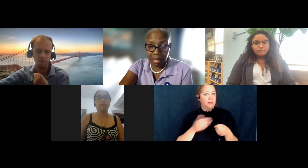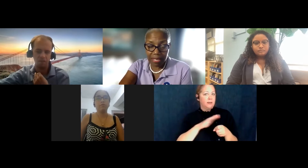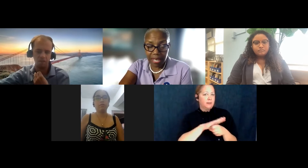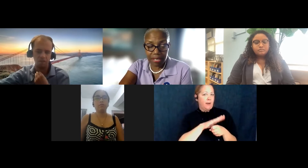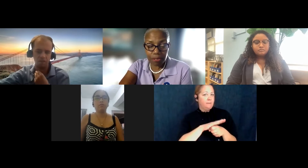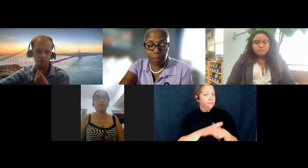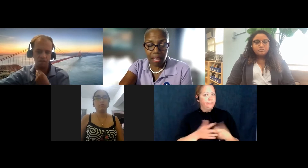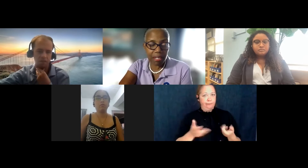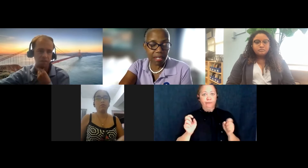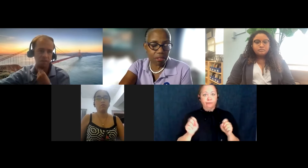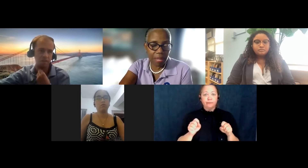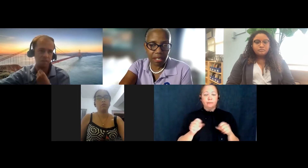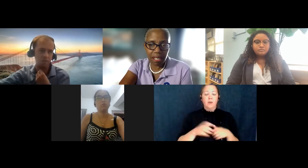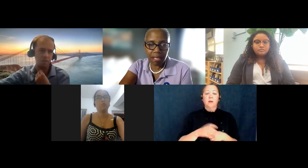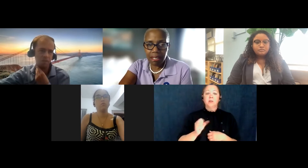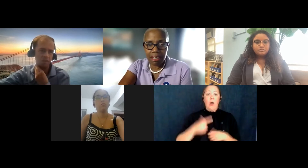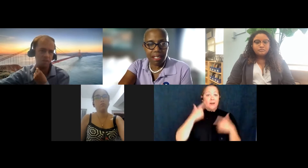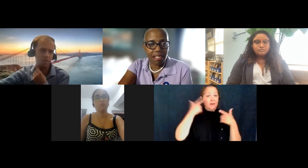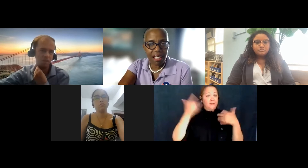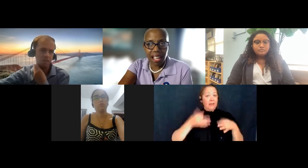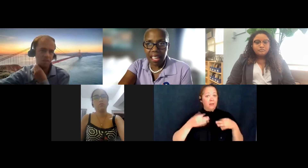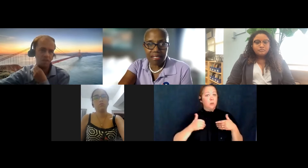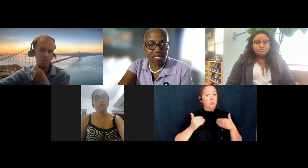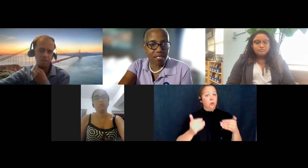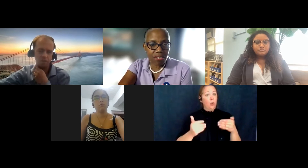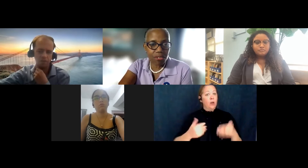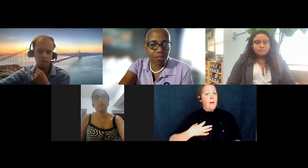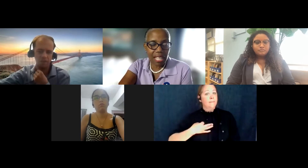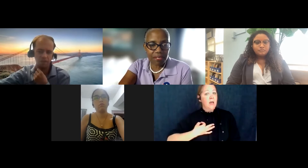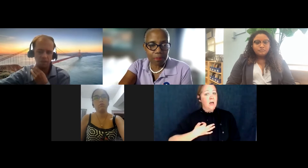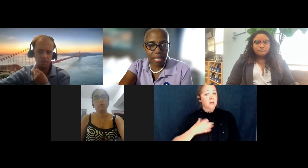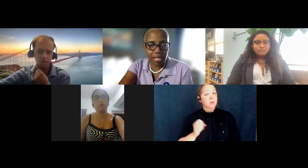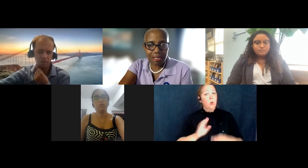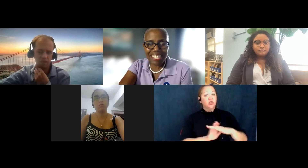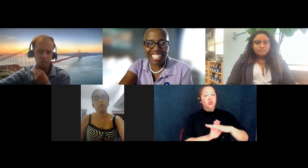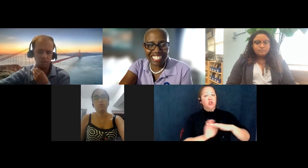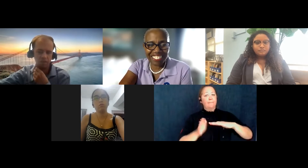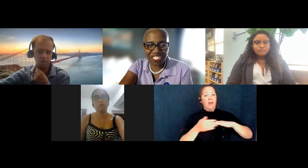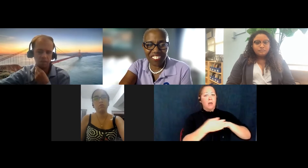I decided to apply in Jamaica, and I knew a lot of Jamaicans in New York,